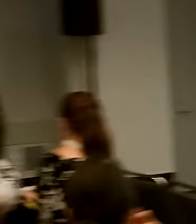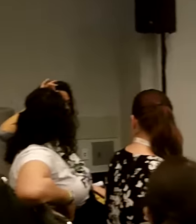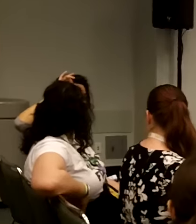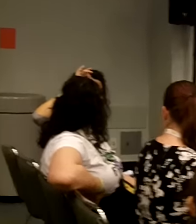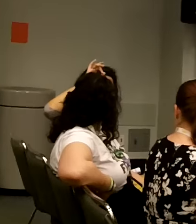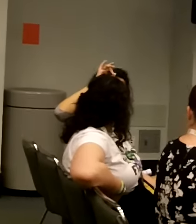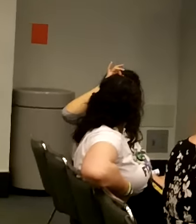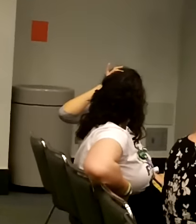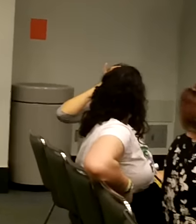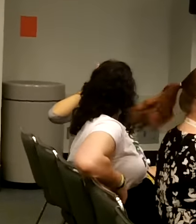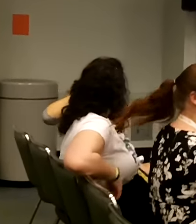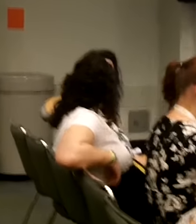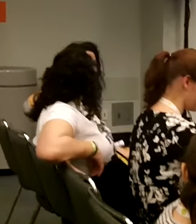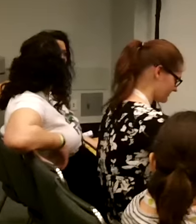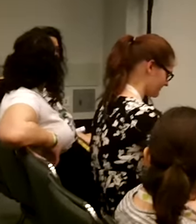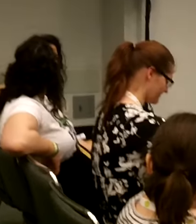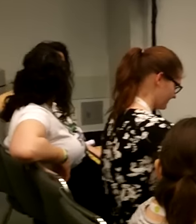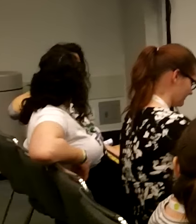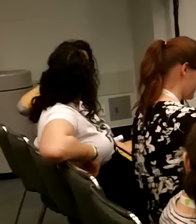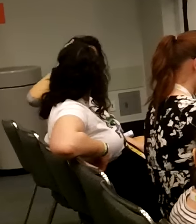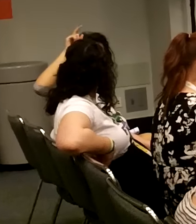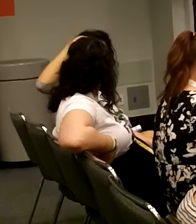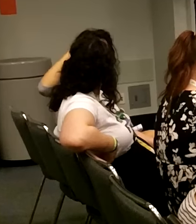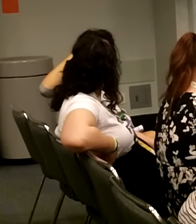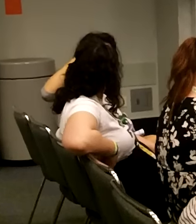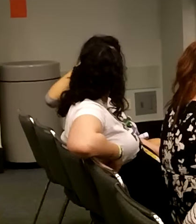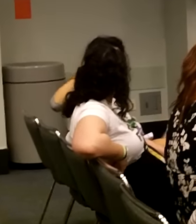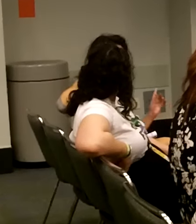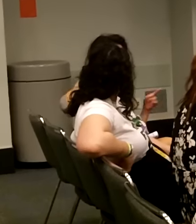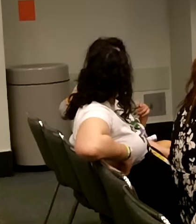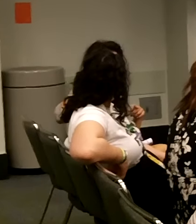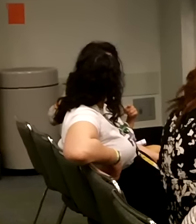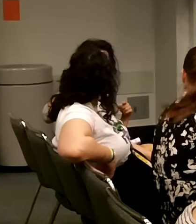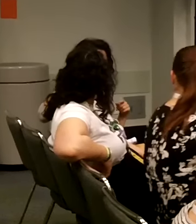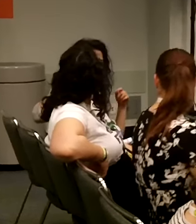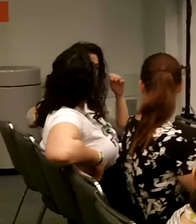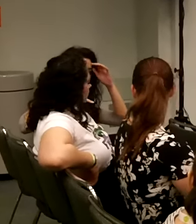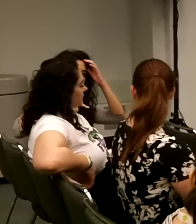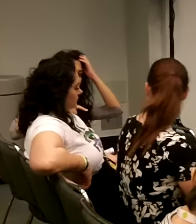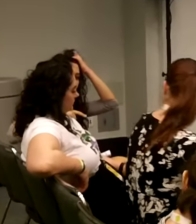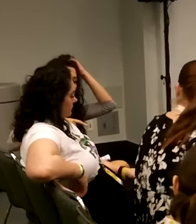And then Paul right after, I promise. I have an answer for her, and then after that, a question.